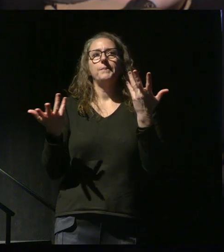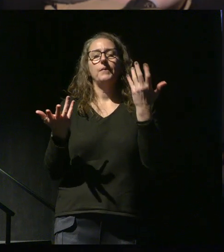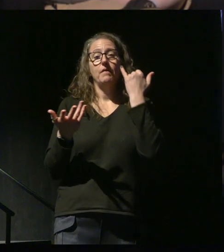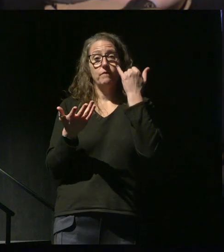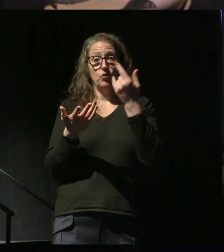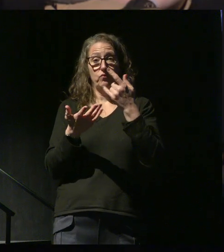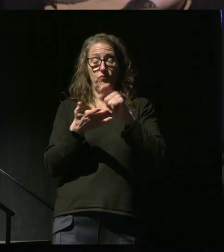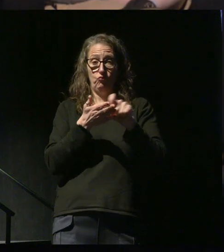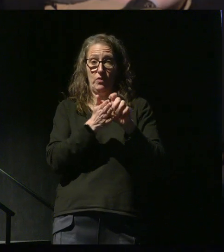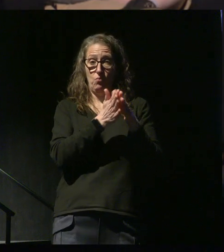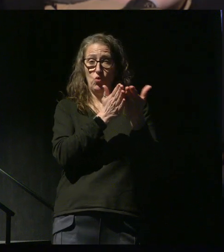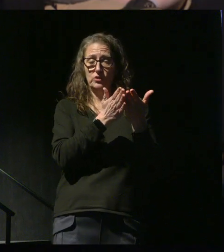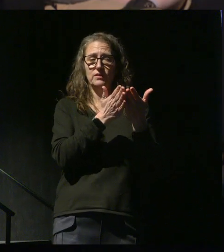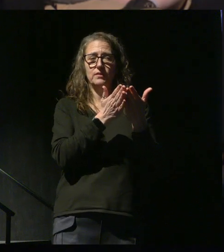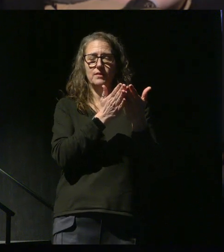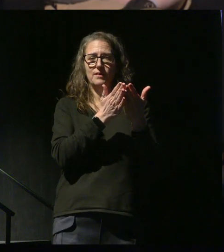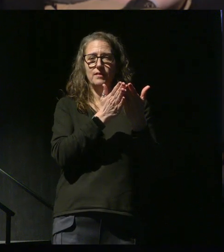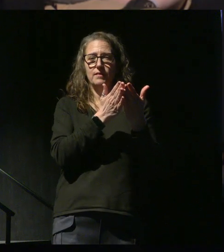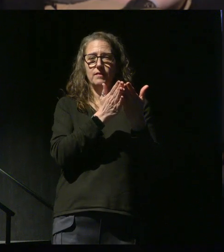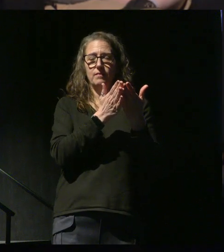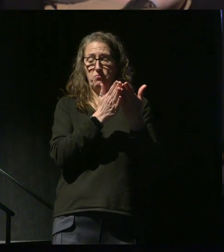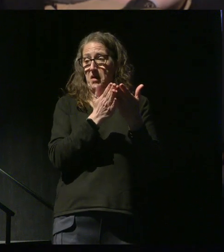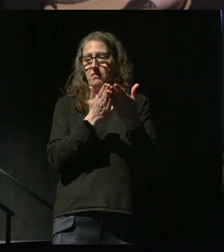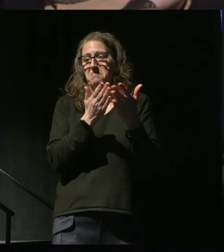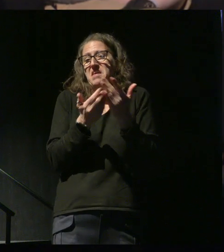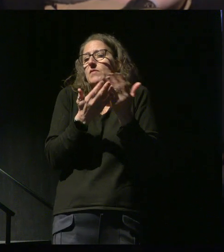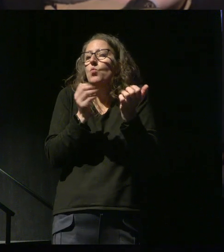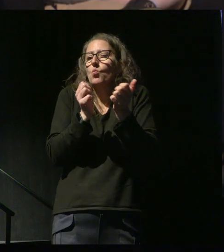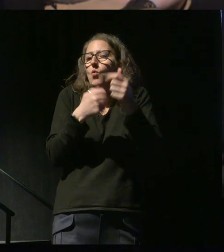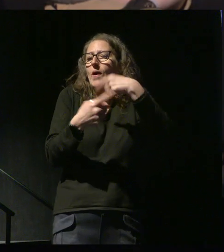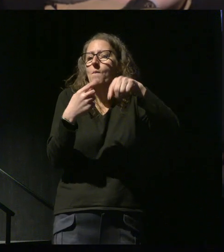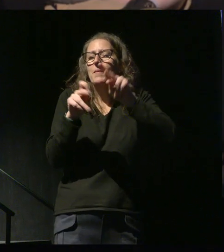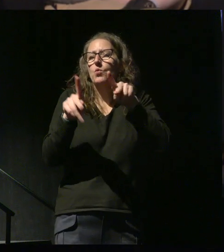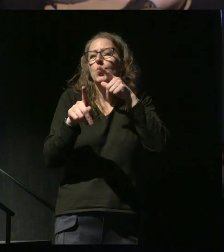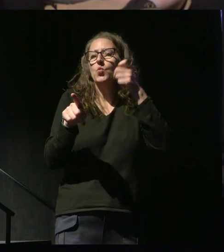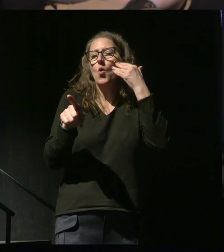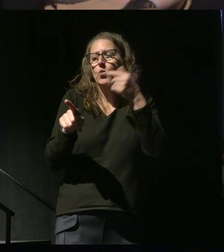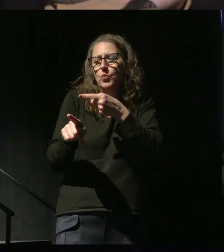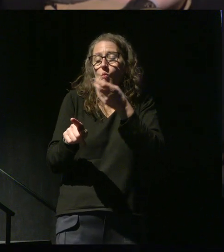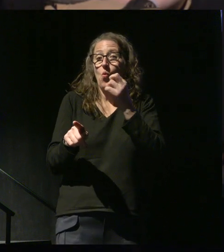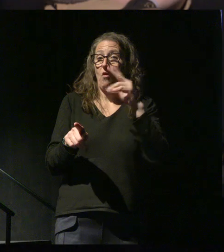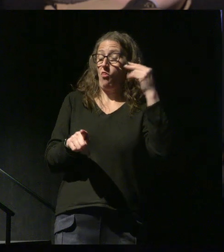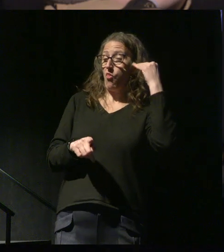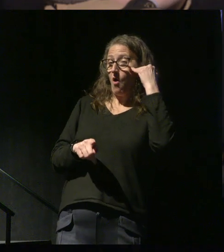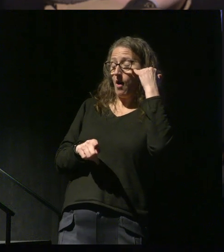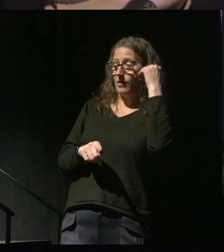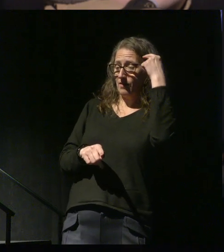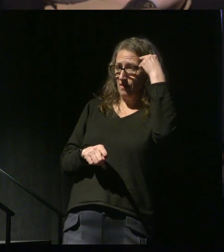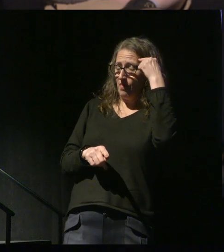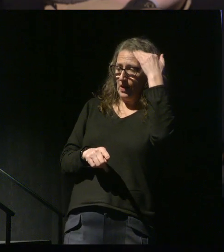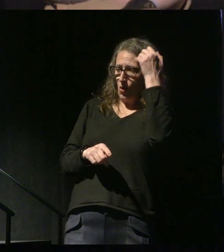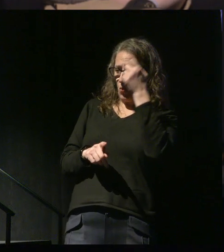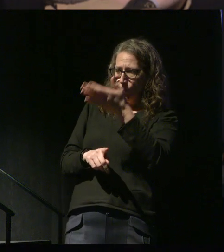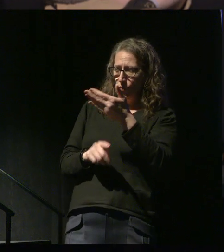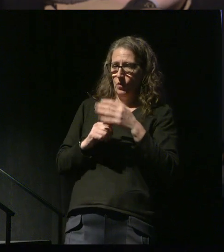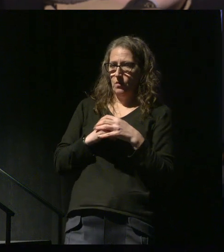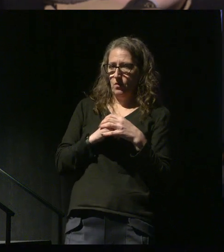even among people who knew you or thought they knew you, if different conversations were made possible